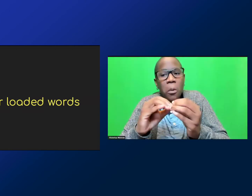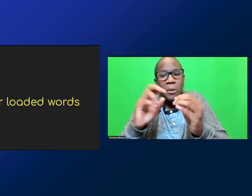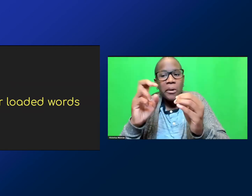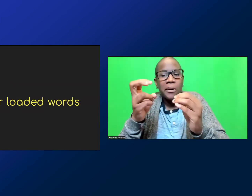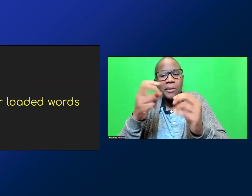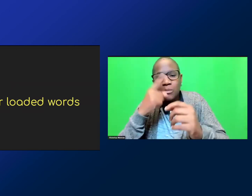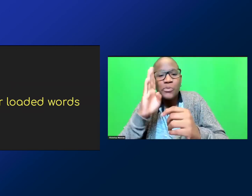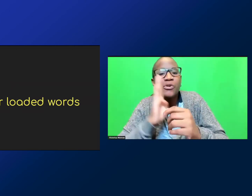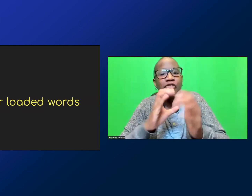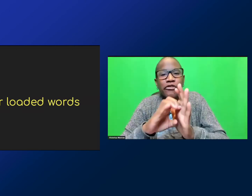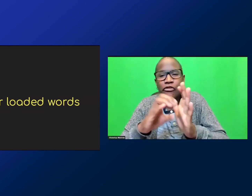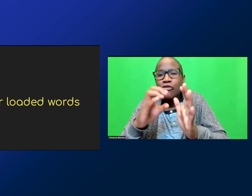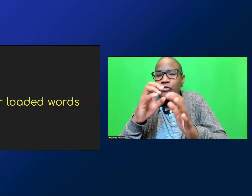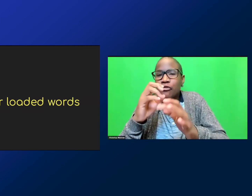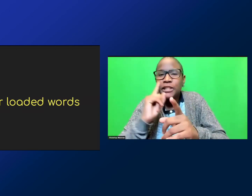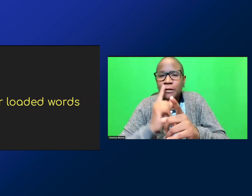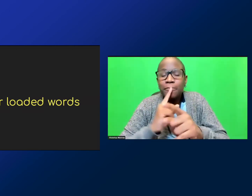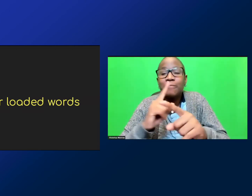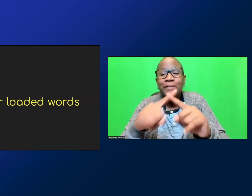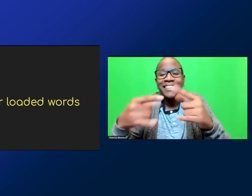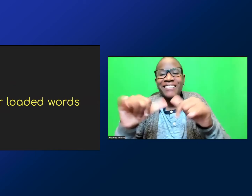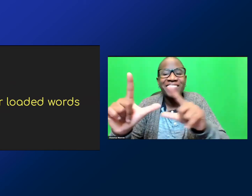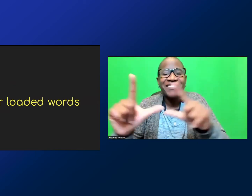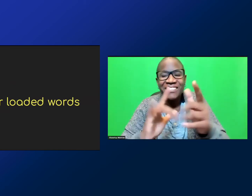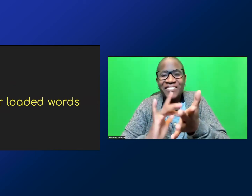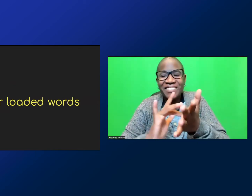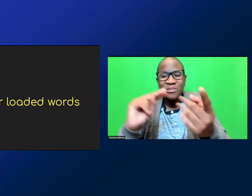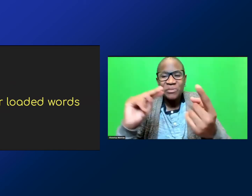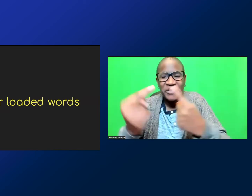they were filled with pity for the deaf community there was a lot of paternalism within those pages